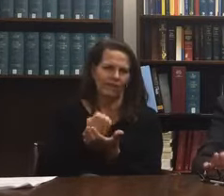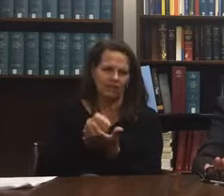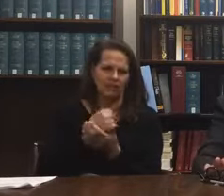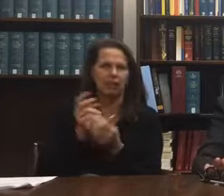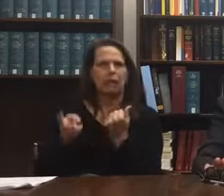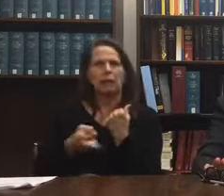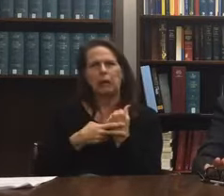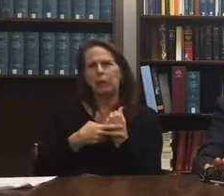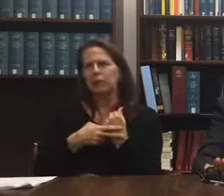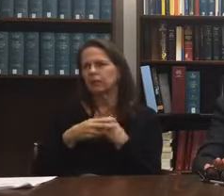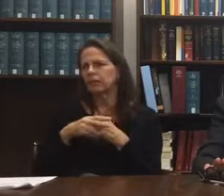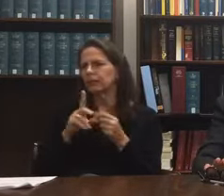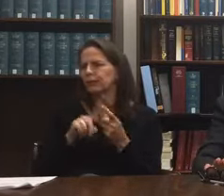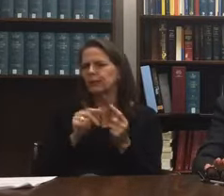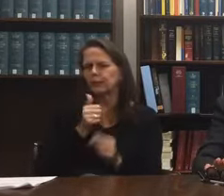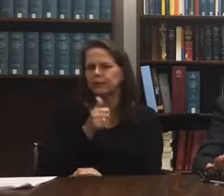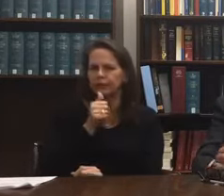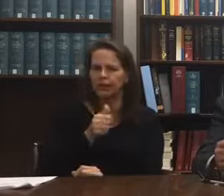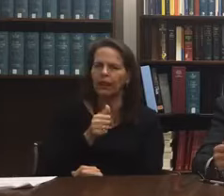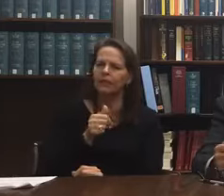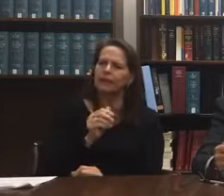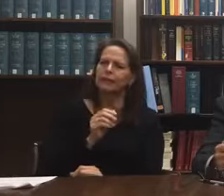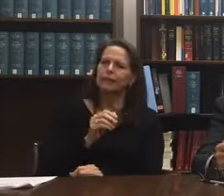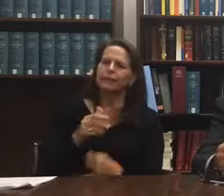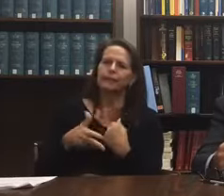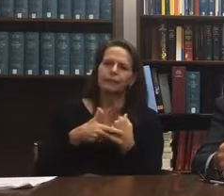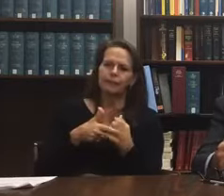them to yourself you know the hearing officer is only going to see the